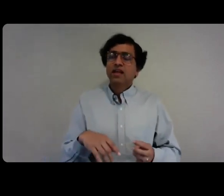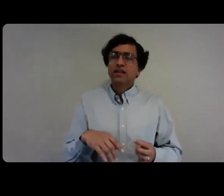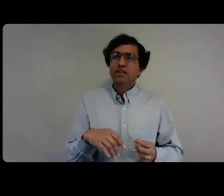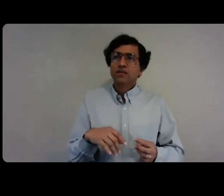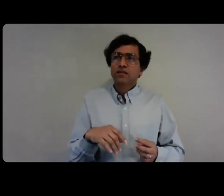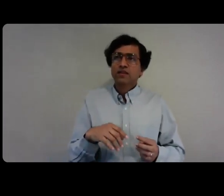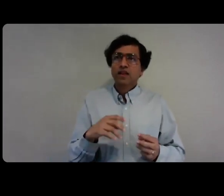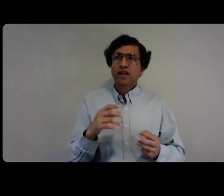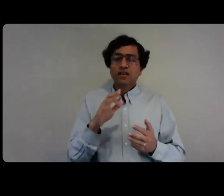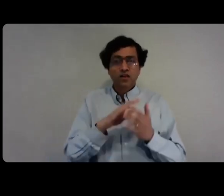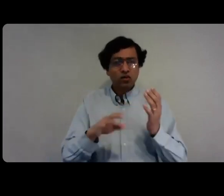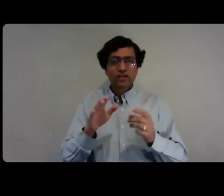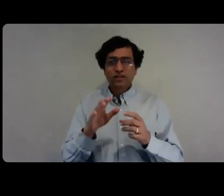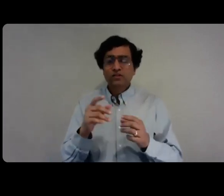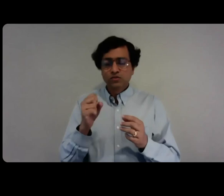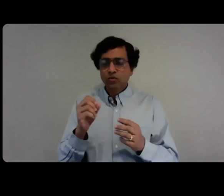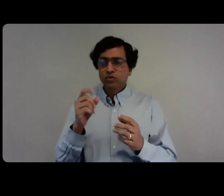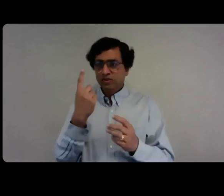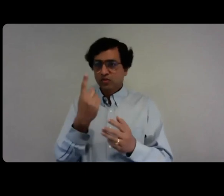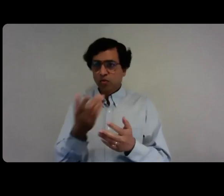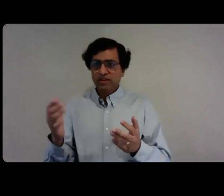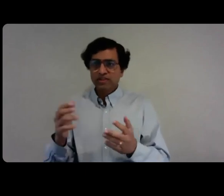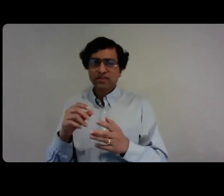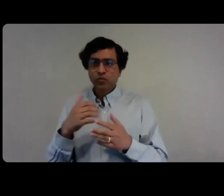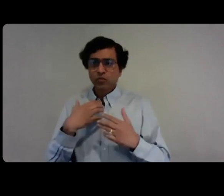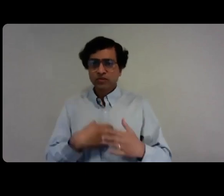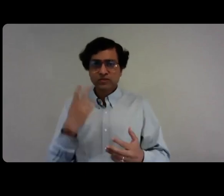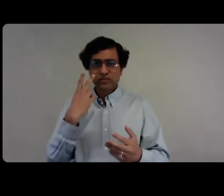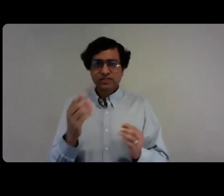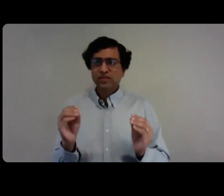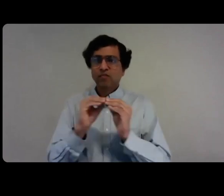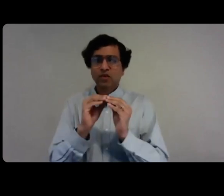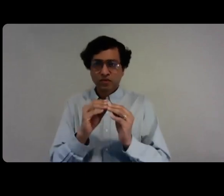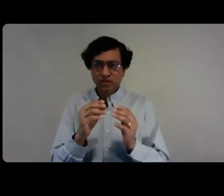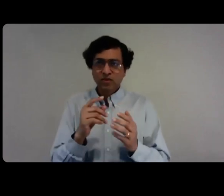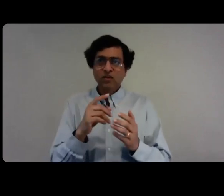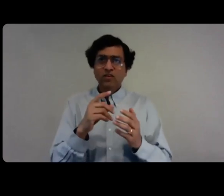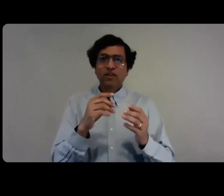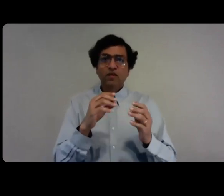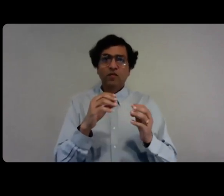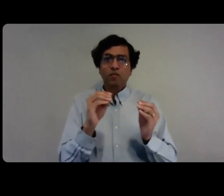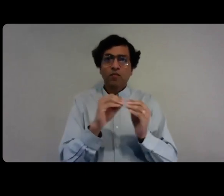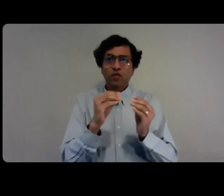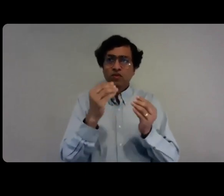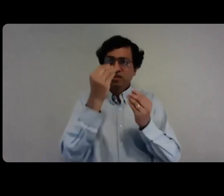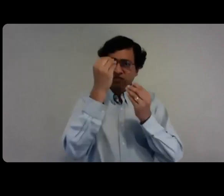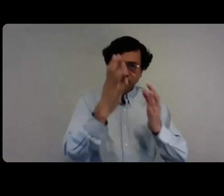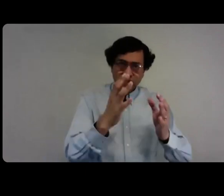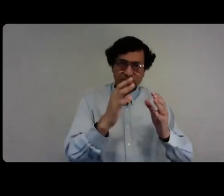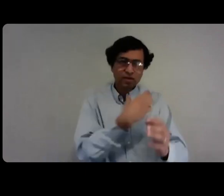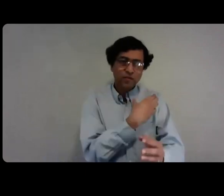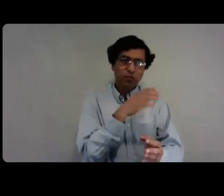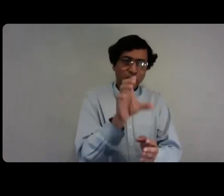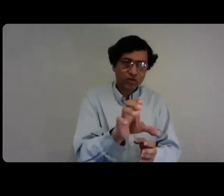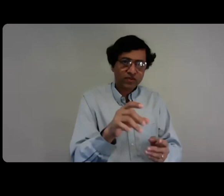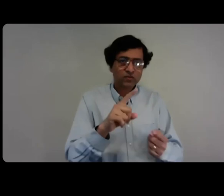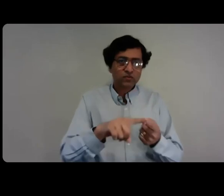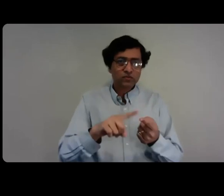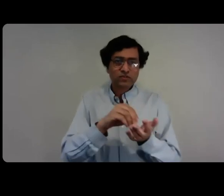When they get to college, they can be a little flummoxed. So I'd like to see more of the sense of autonomy or